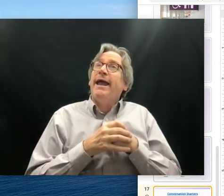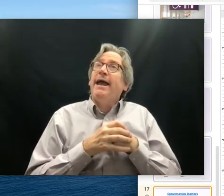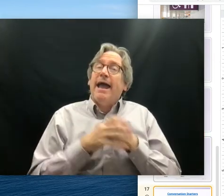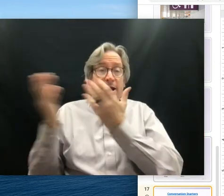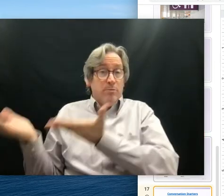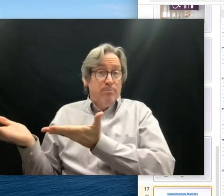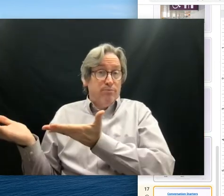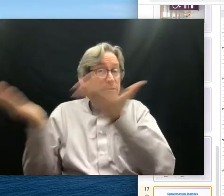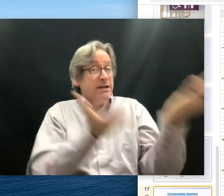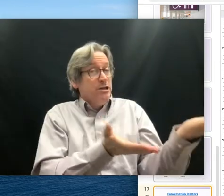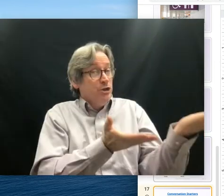and bring to